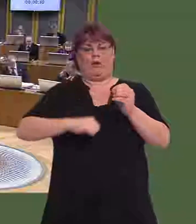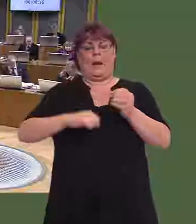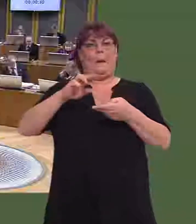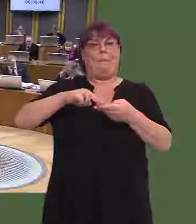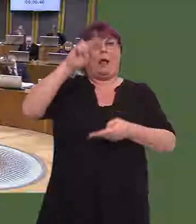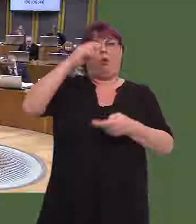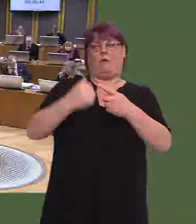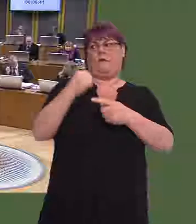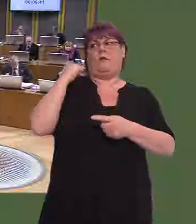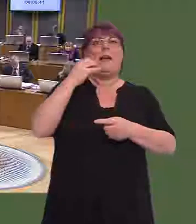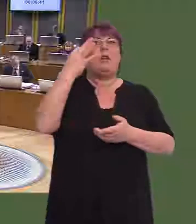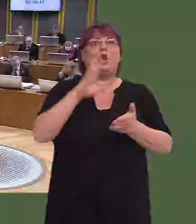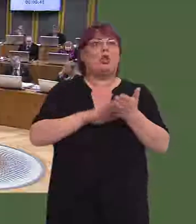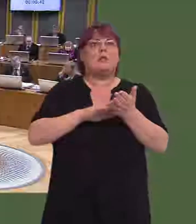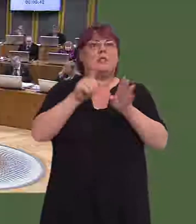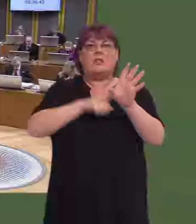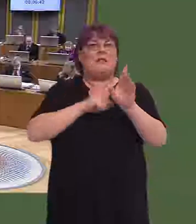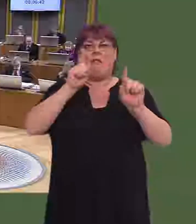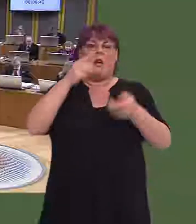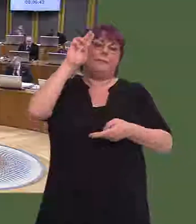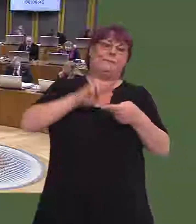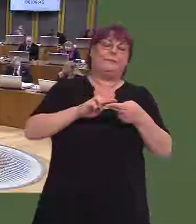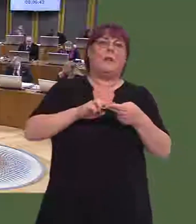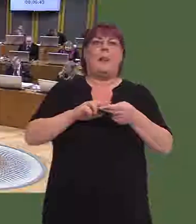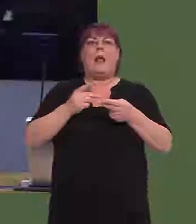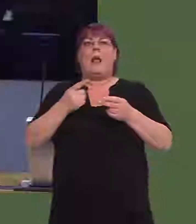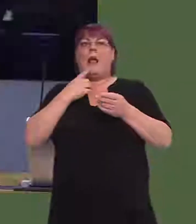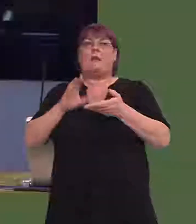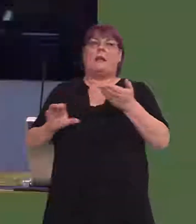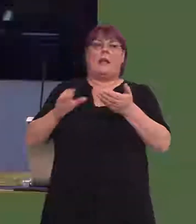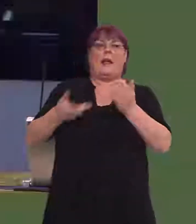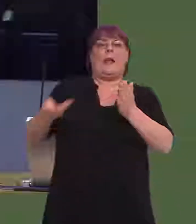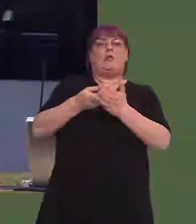and, whilst £13 million extra, as announced recently, is very, very welcome, it's clear